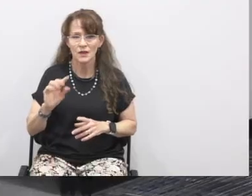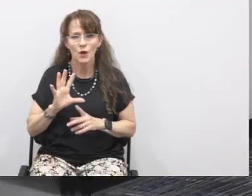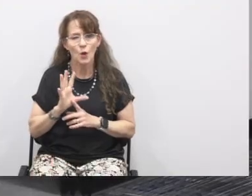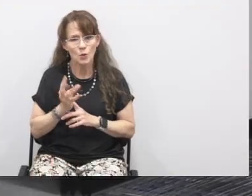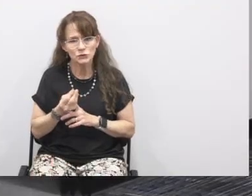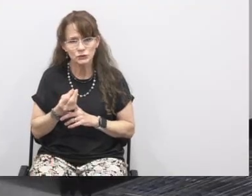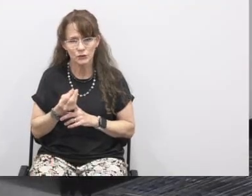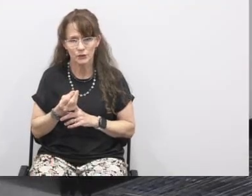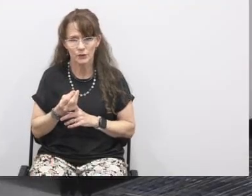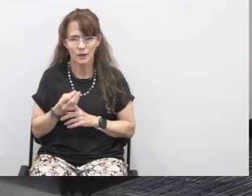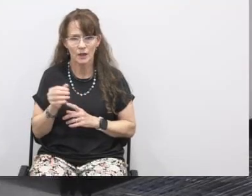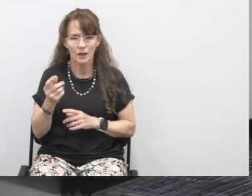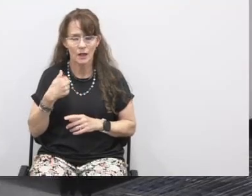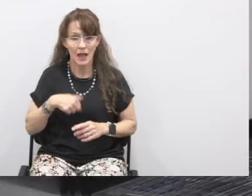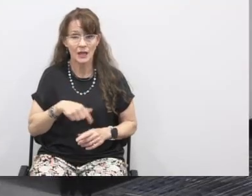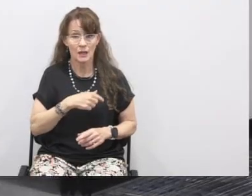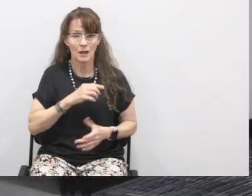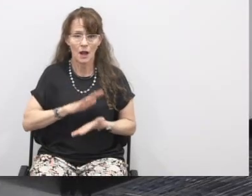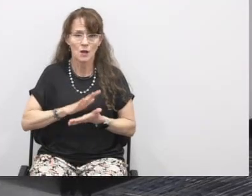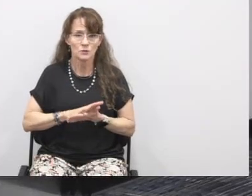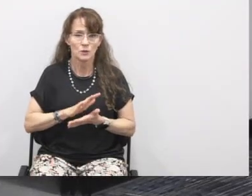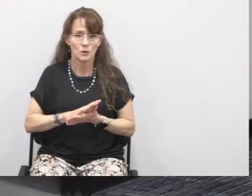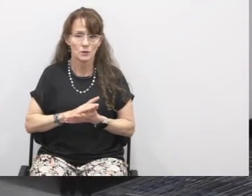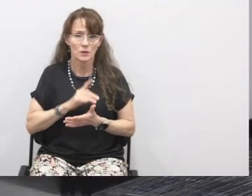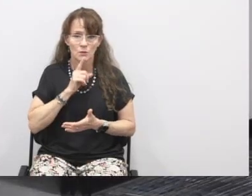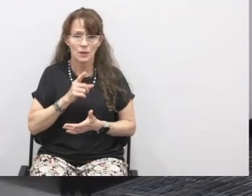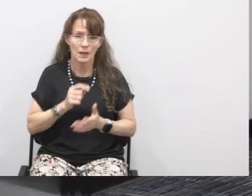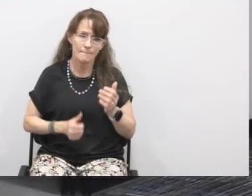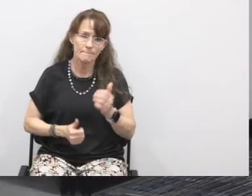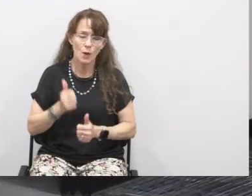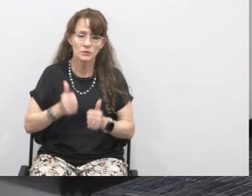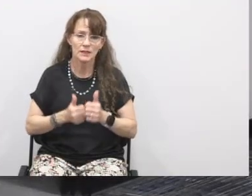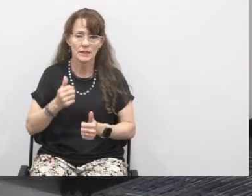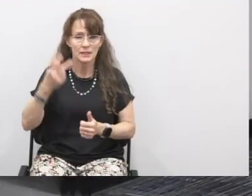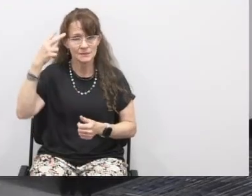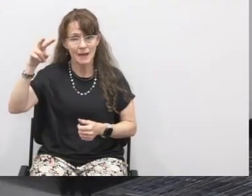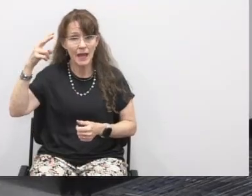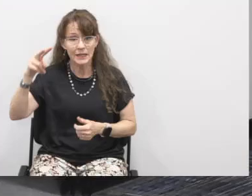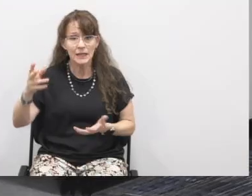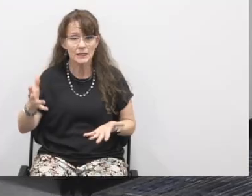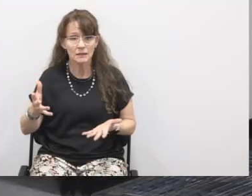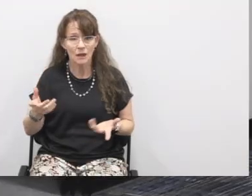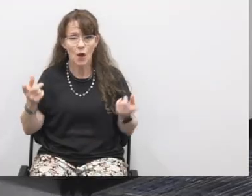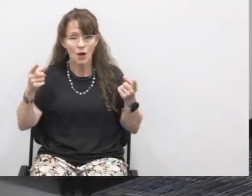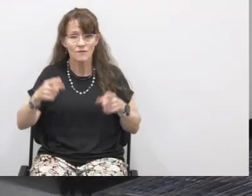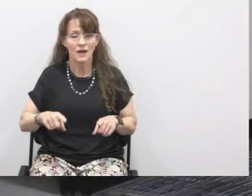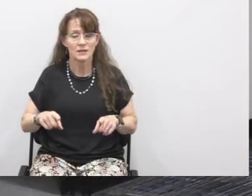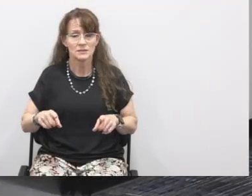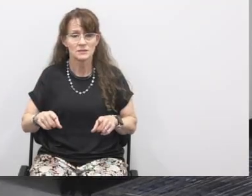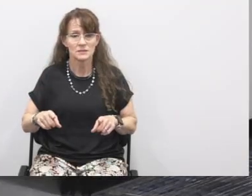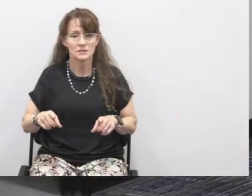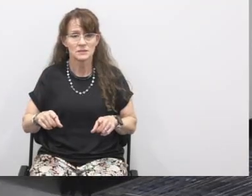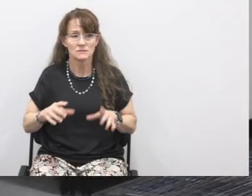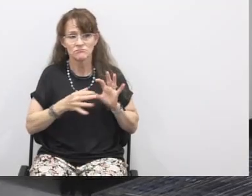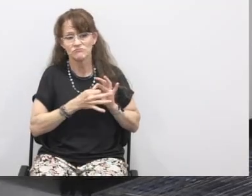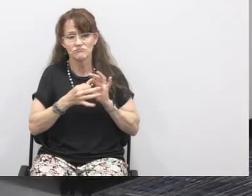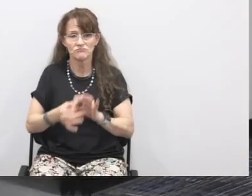Like we, our school is predominantly Hispanic, so our events would technically be tailored to the majority.